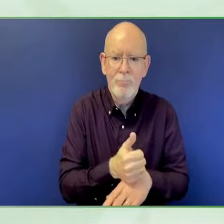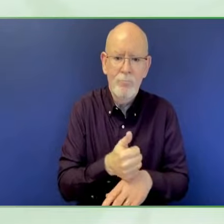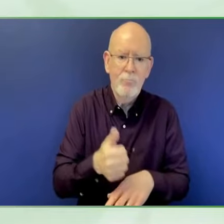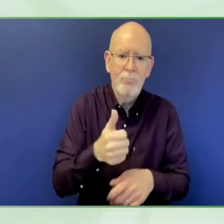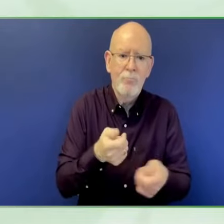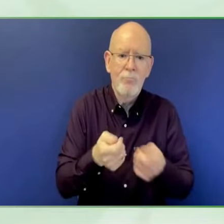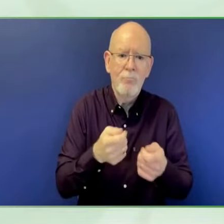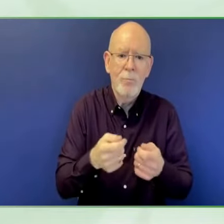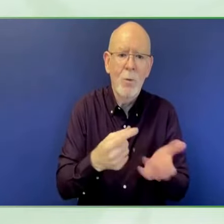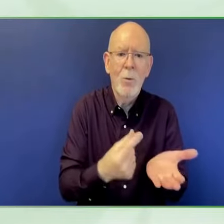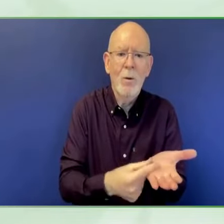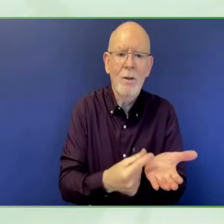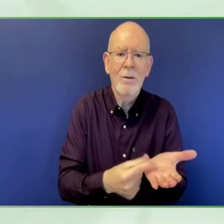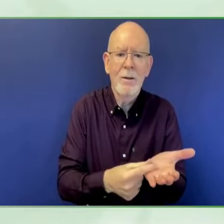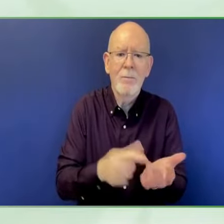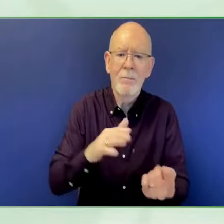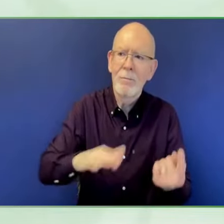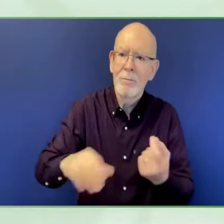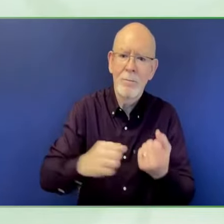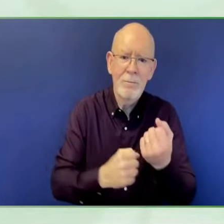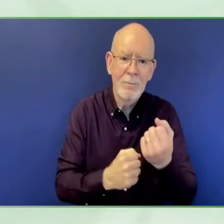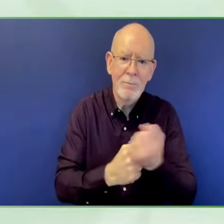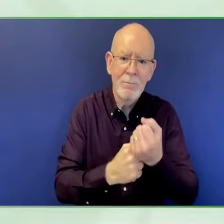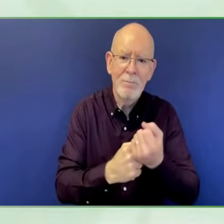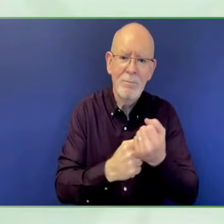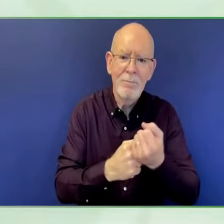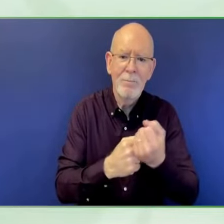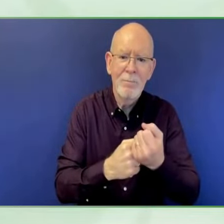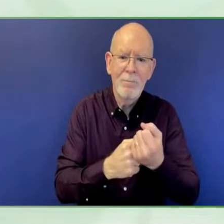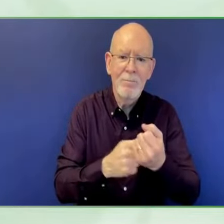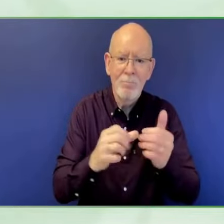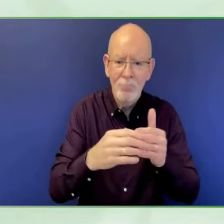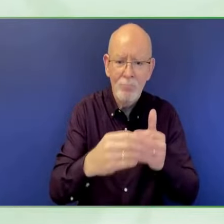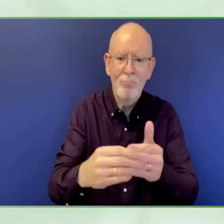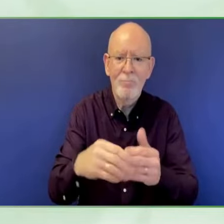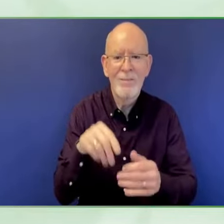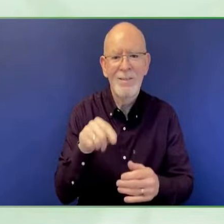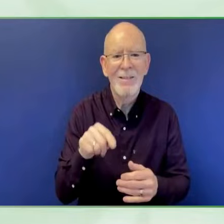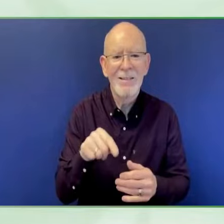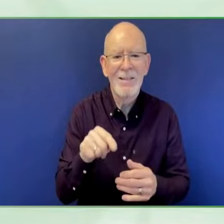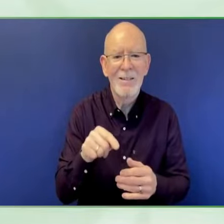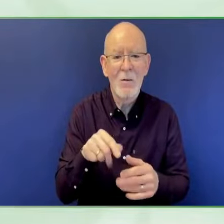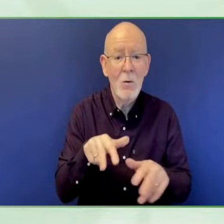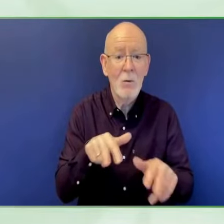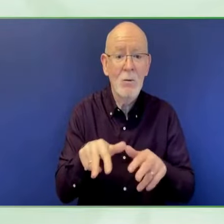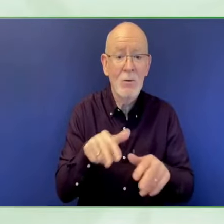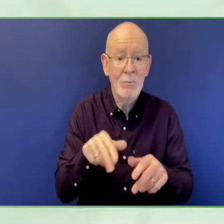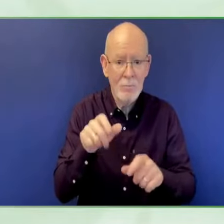We aim at advocacy, and we want to ensure that persons with